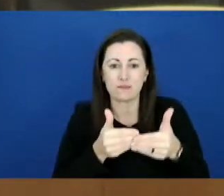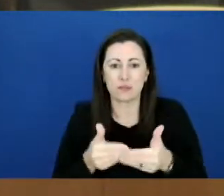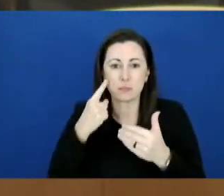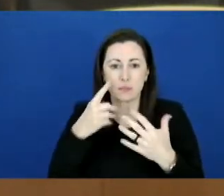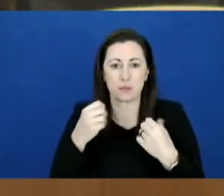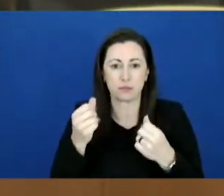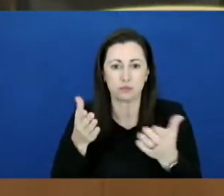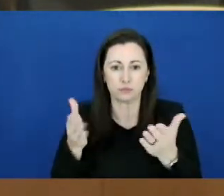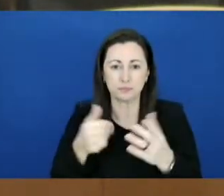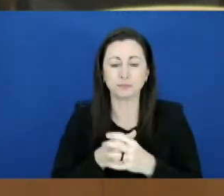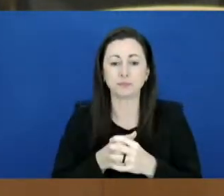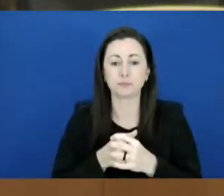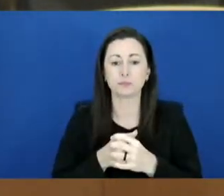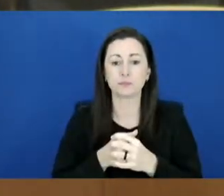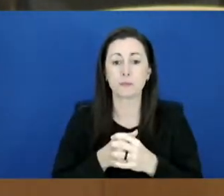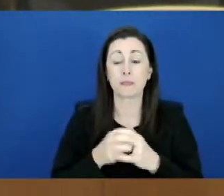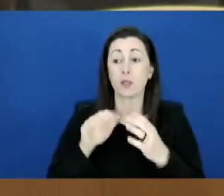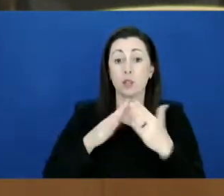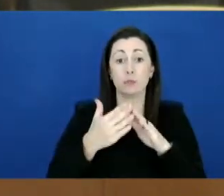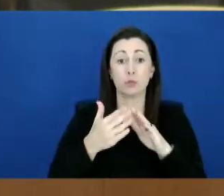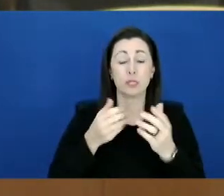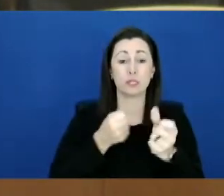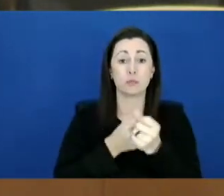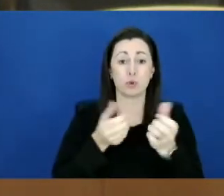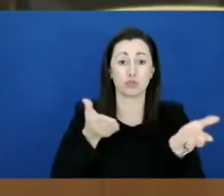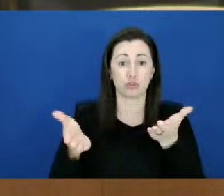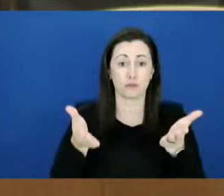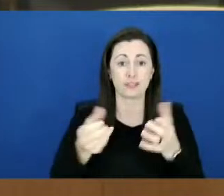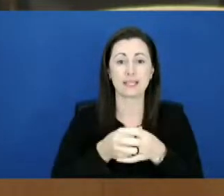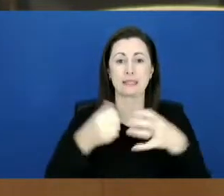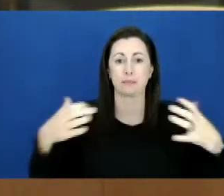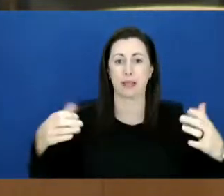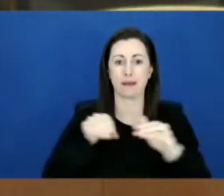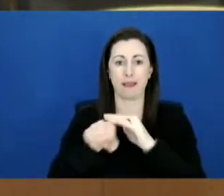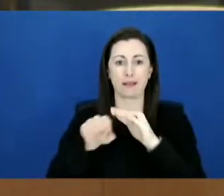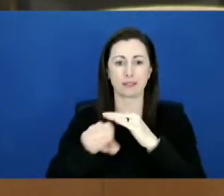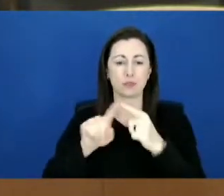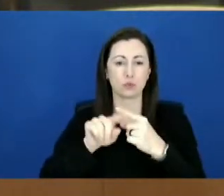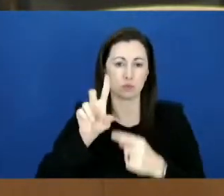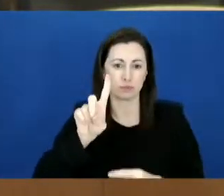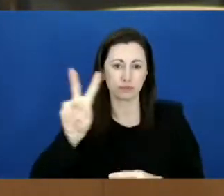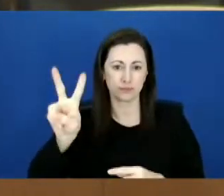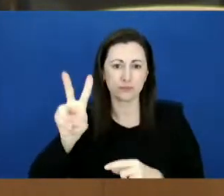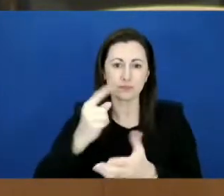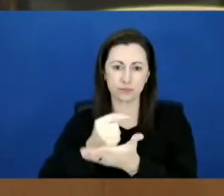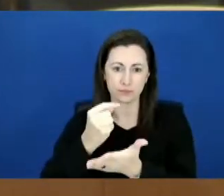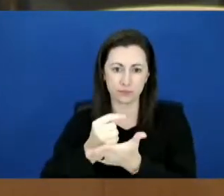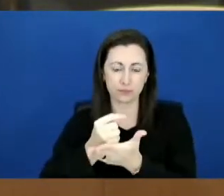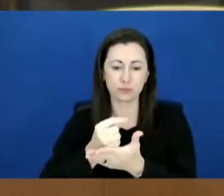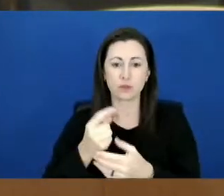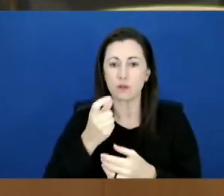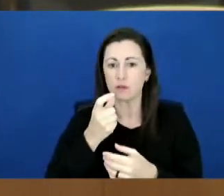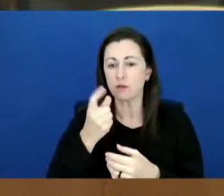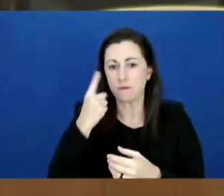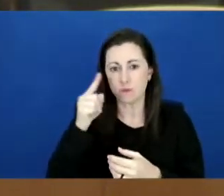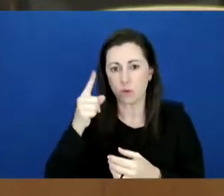CHARGE FOR INFANT MENTAL HEALTH